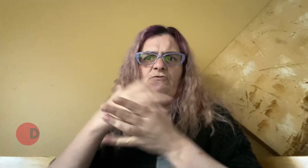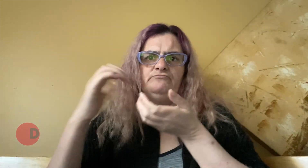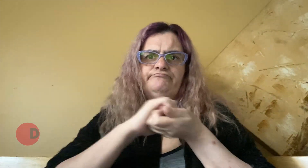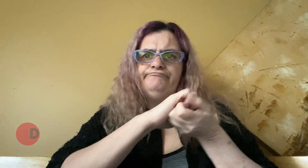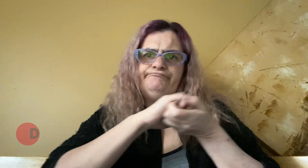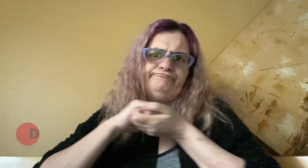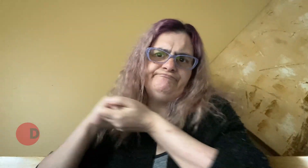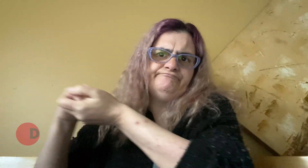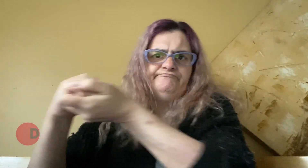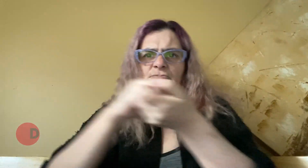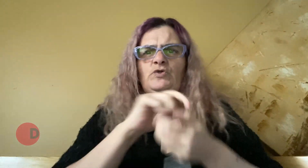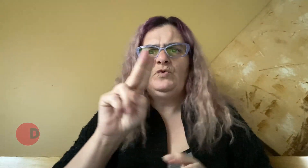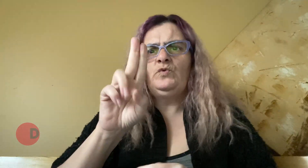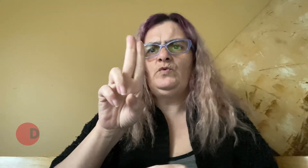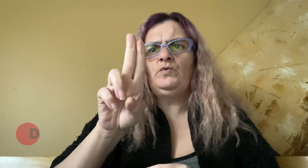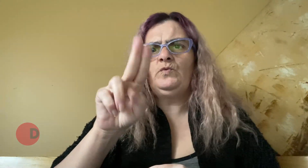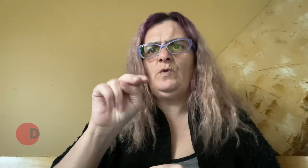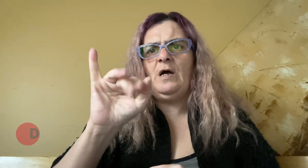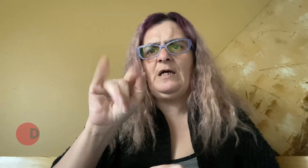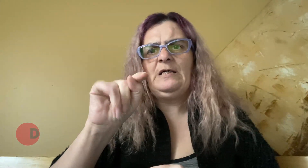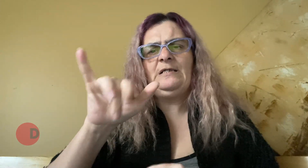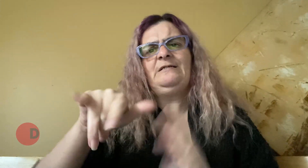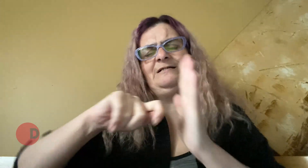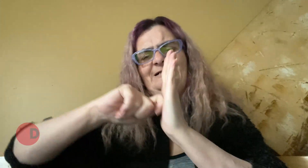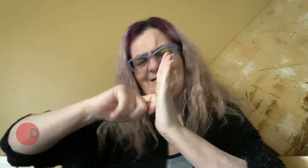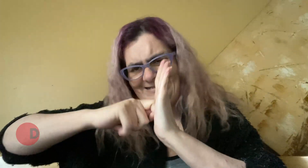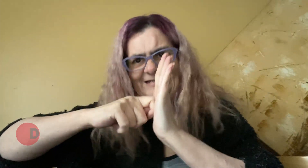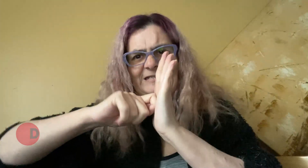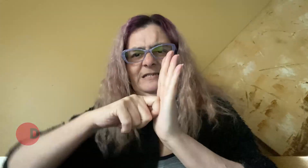Collaborating and unity is the key.